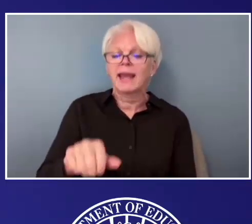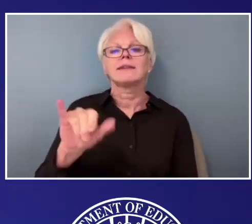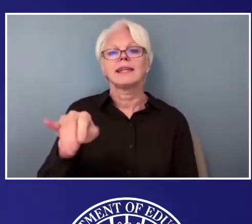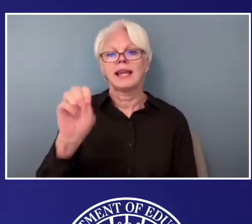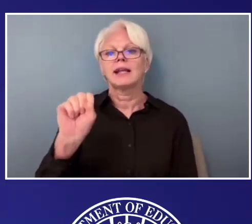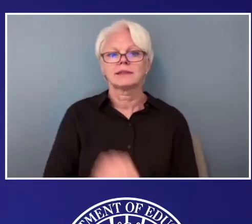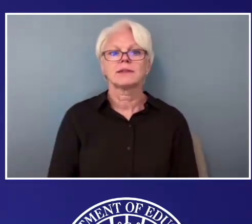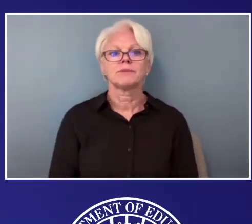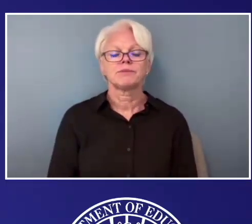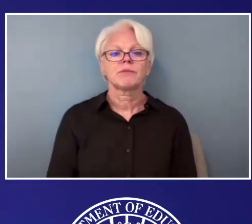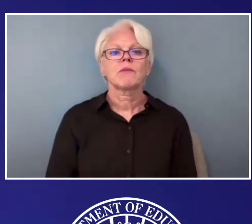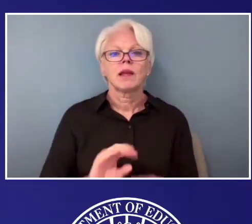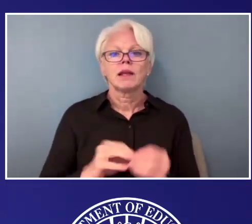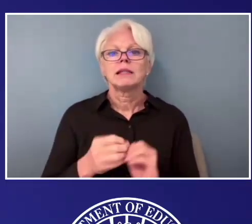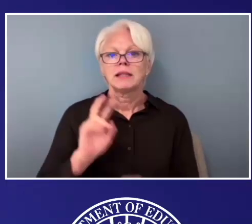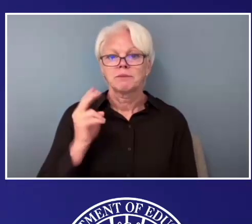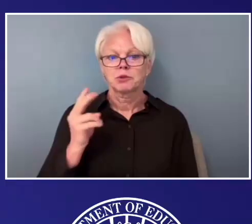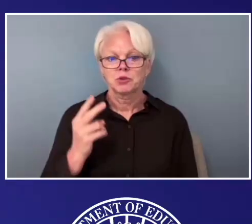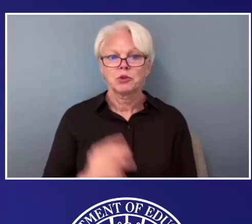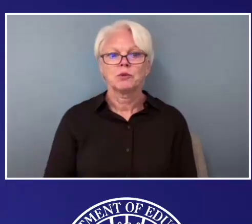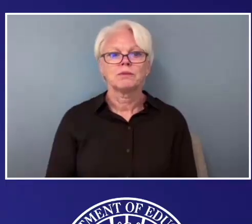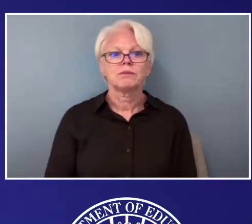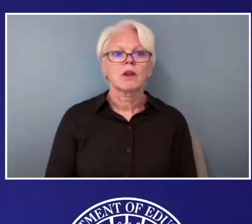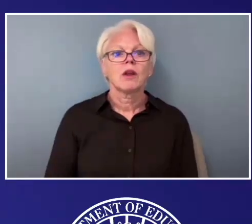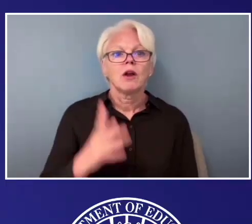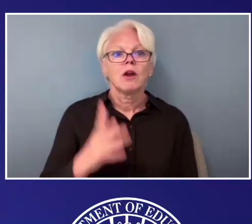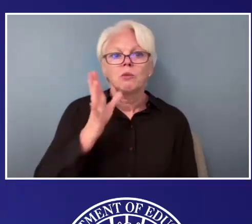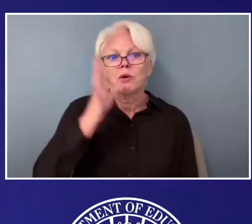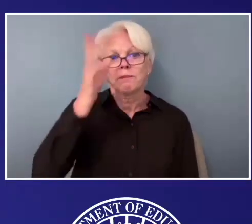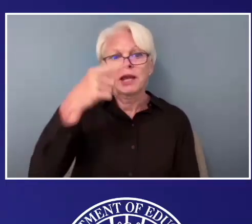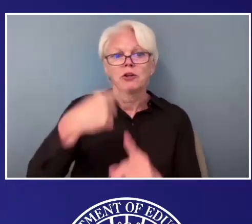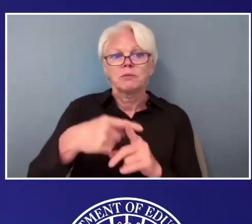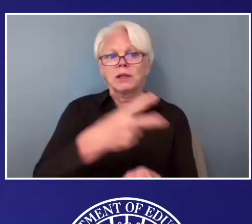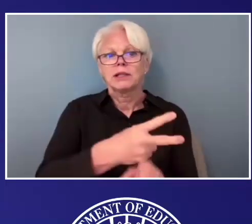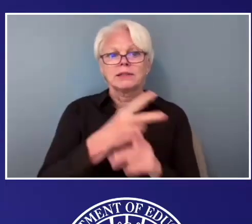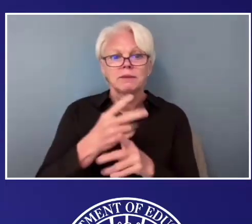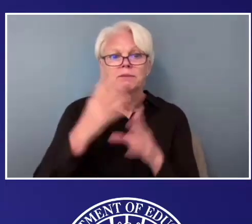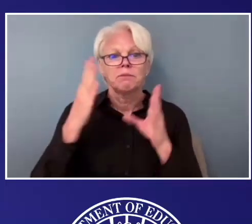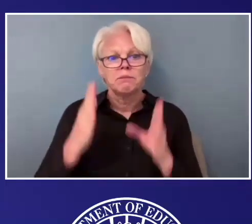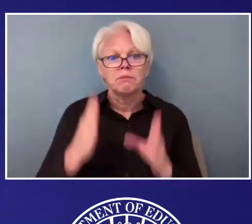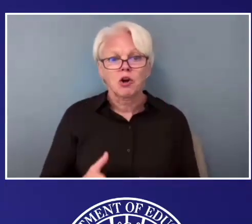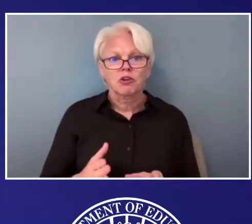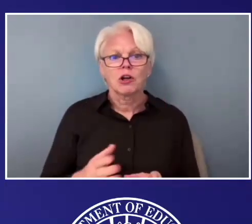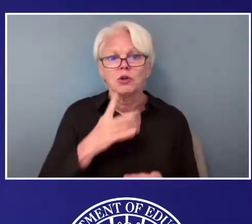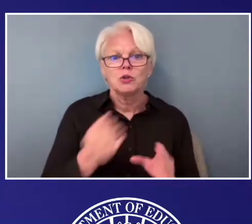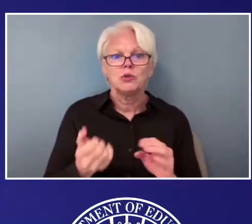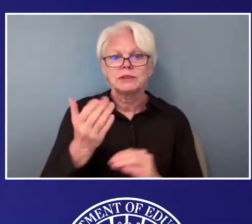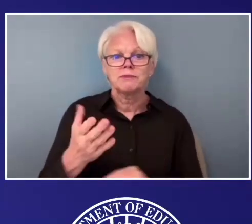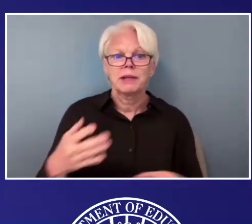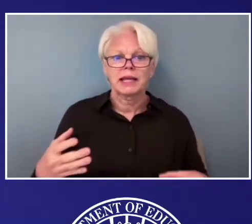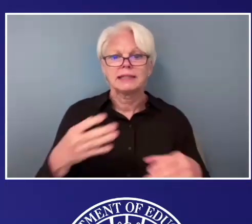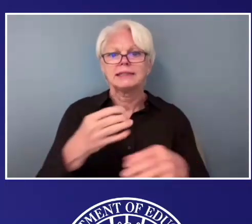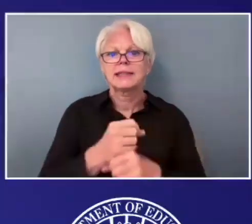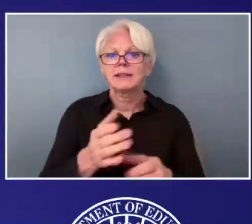Question number two. Will Parent PLUS borrowers who submit consolidation requests prior to July 1,